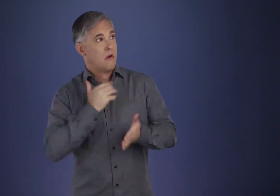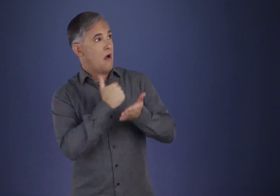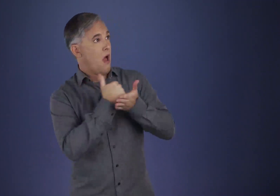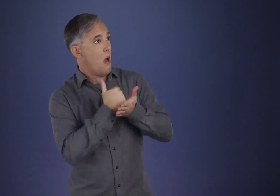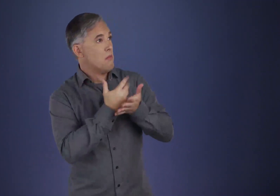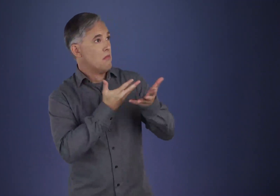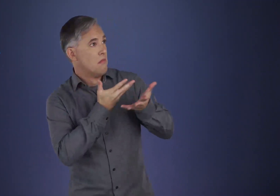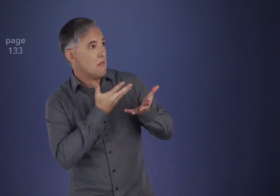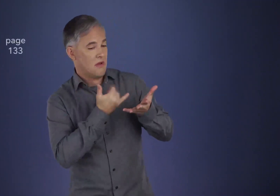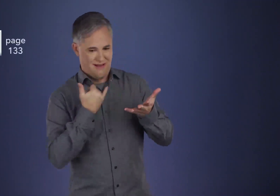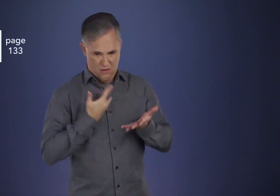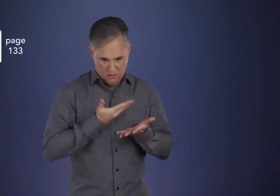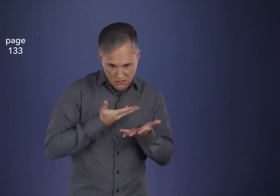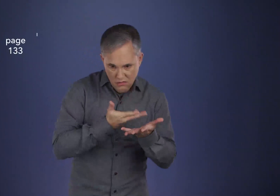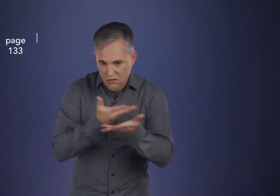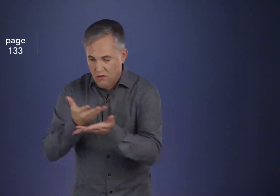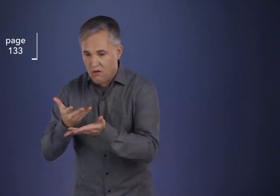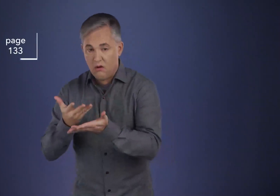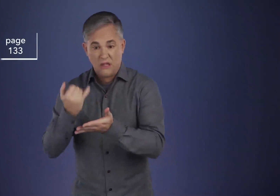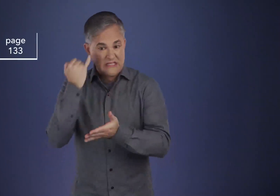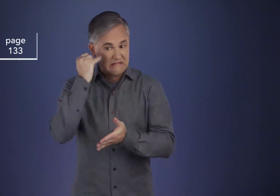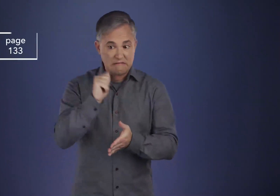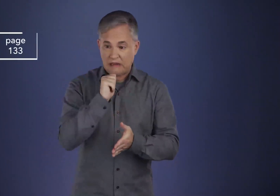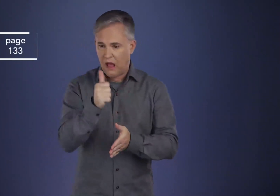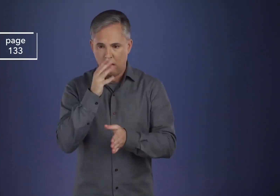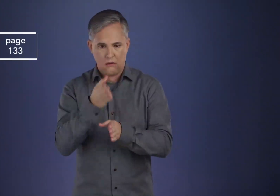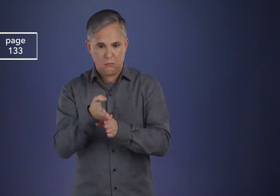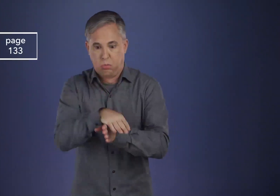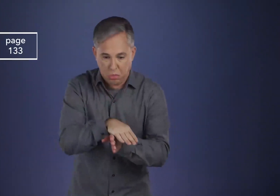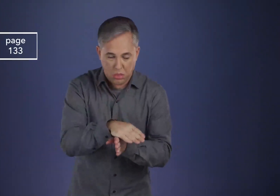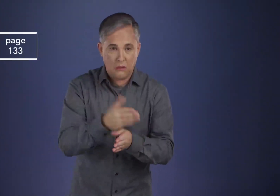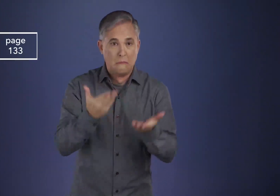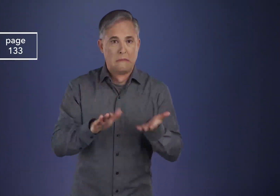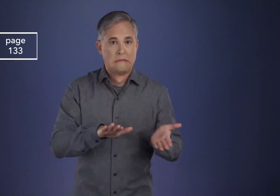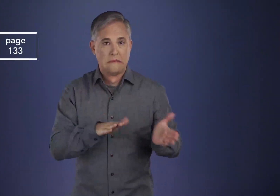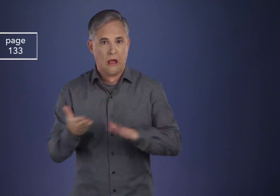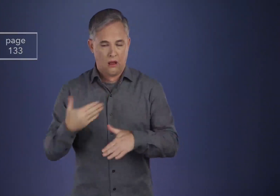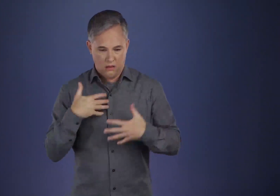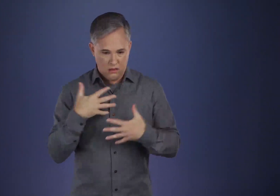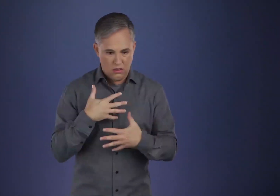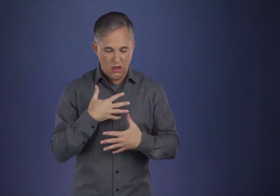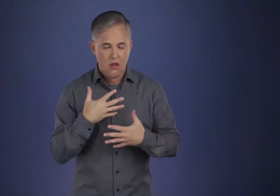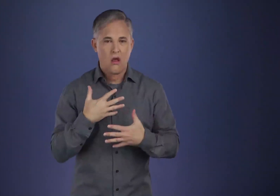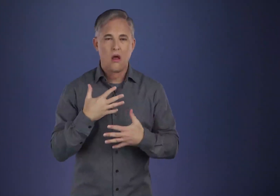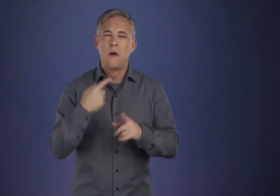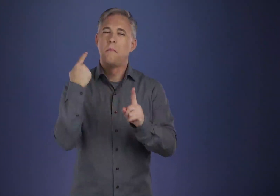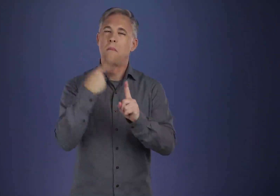or even alive, unless he passes on to other alcoholics what was so freely given him.